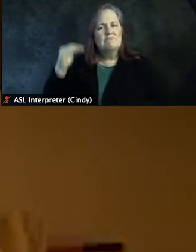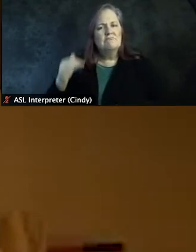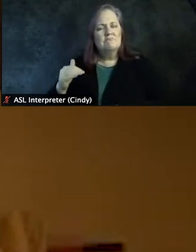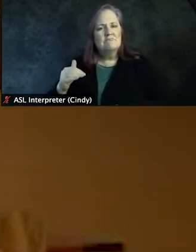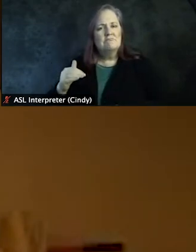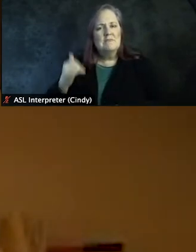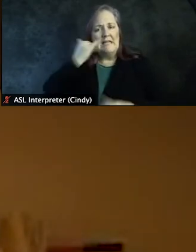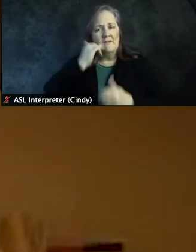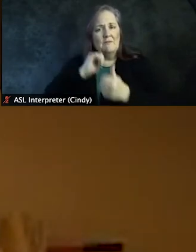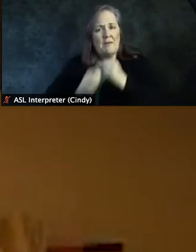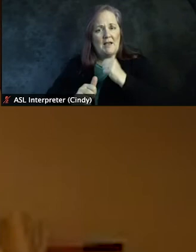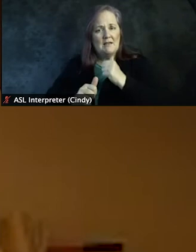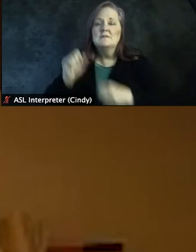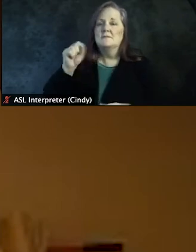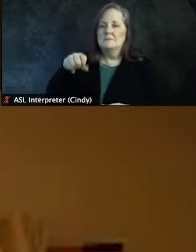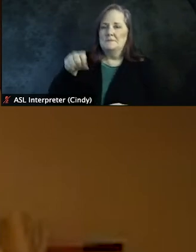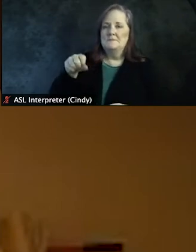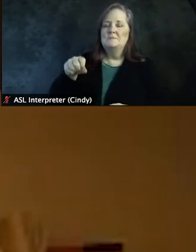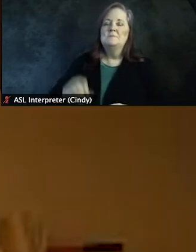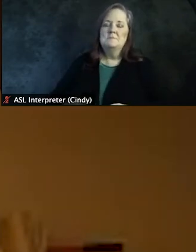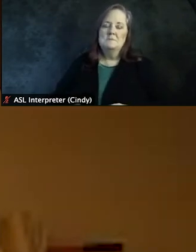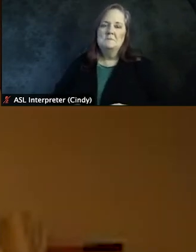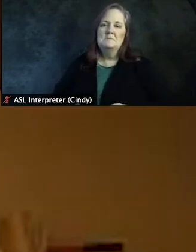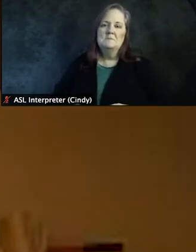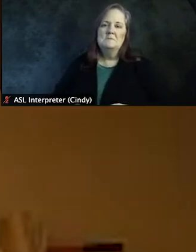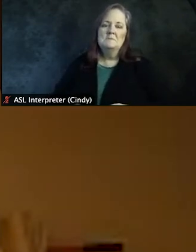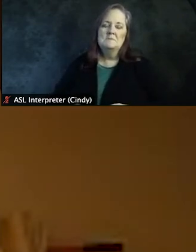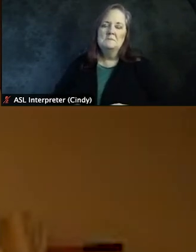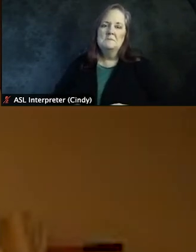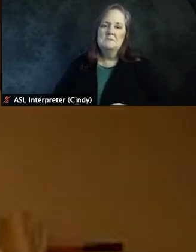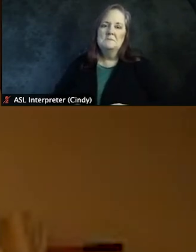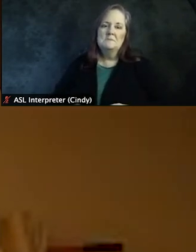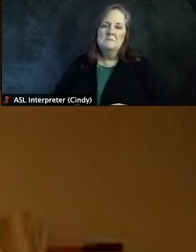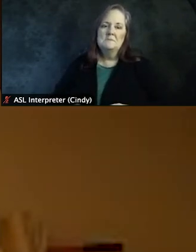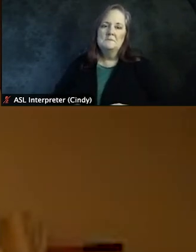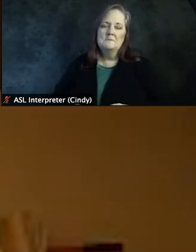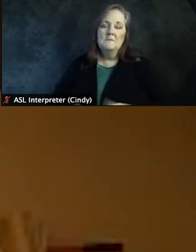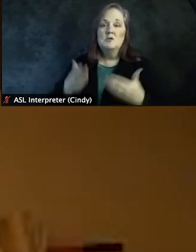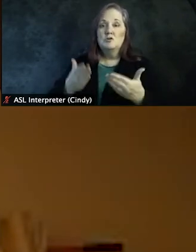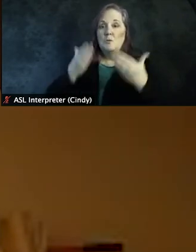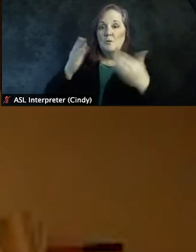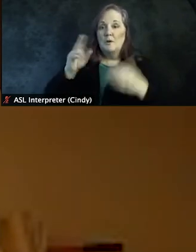Yes, I'm Sonia Pedic and I'll be discussing Proposition 23, which concerns dialysis clinics.